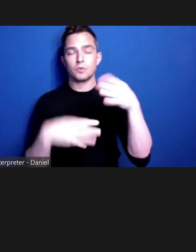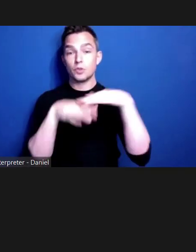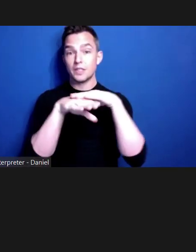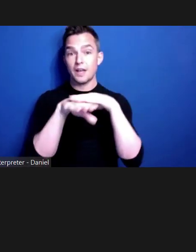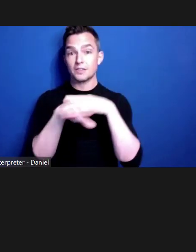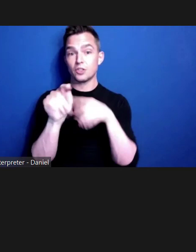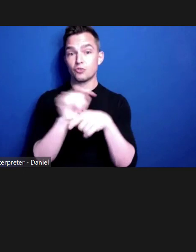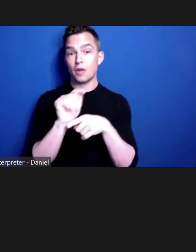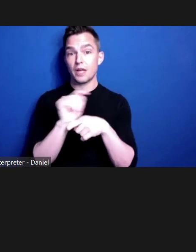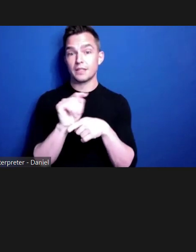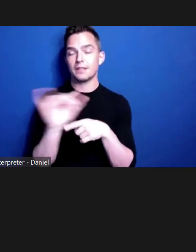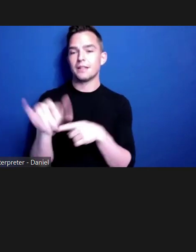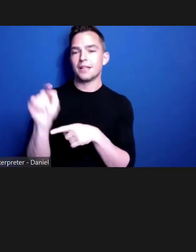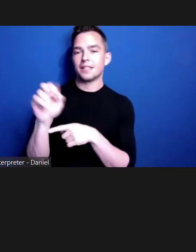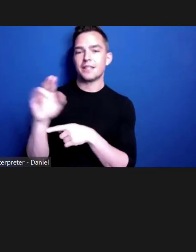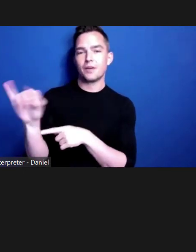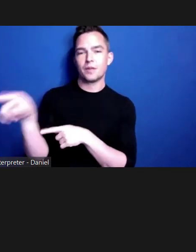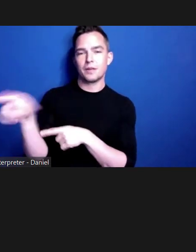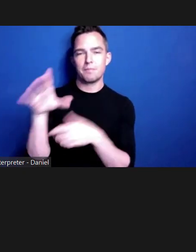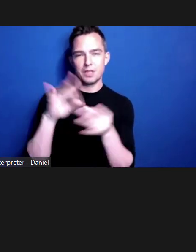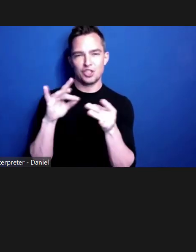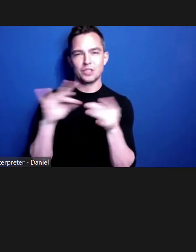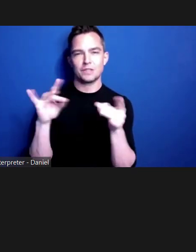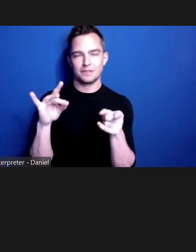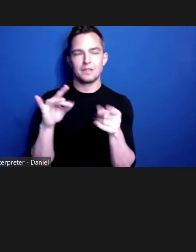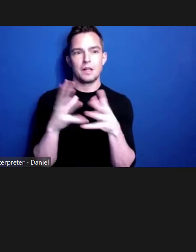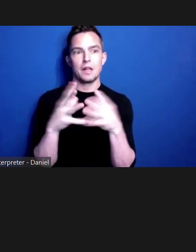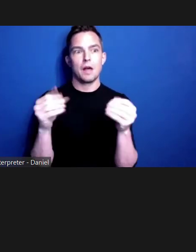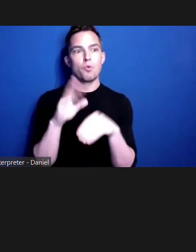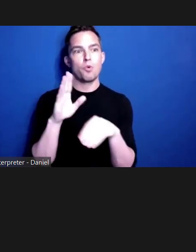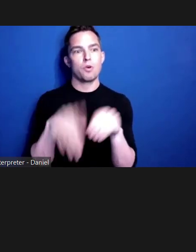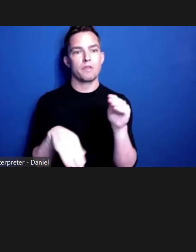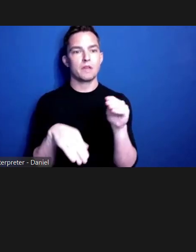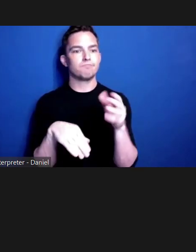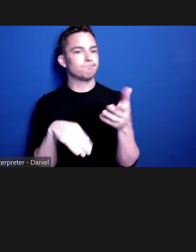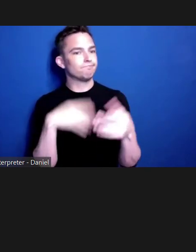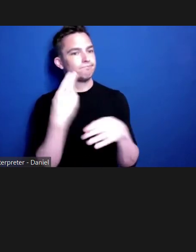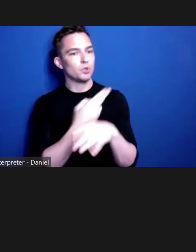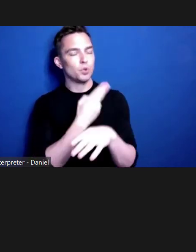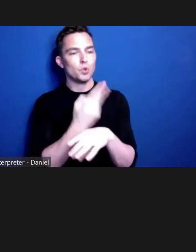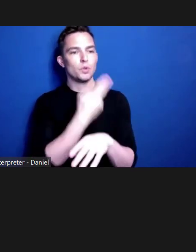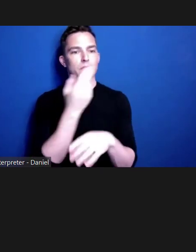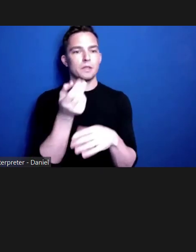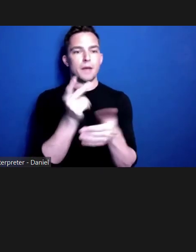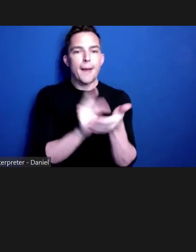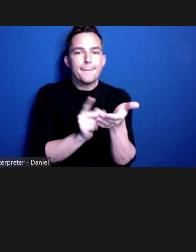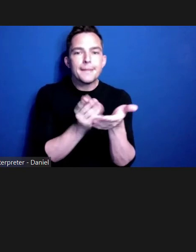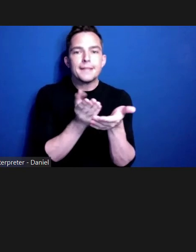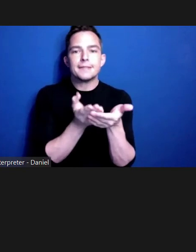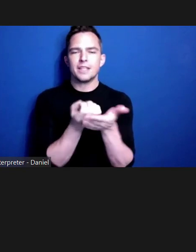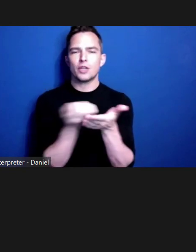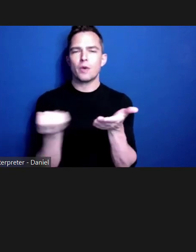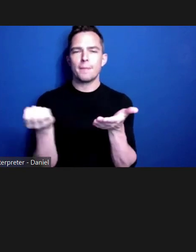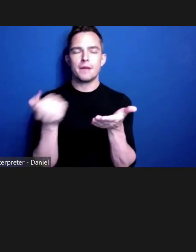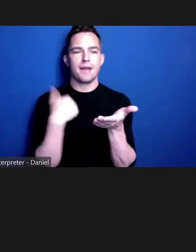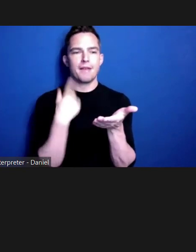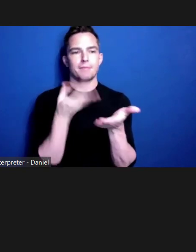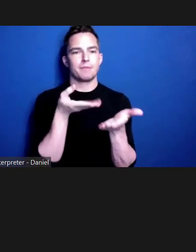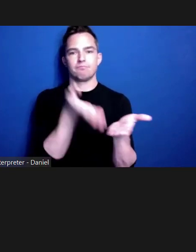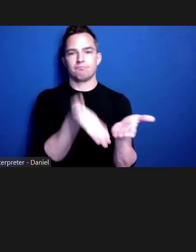It is so much more than just using a piece of equipment or having a piece of equipment that has been designated.